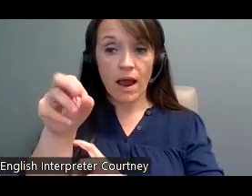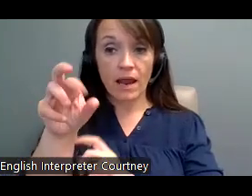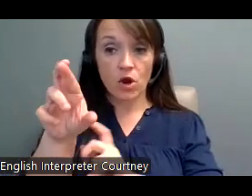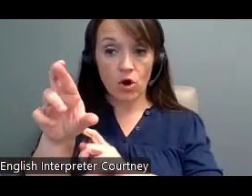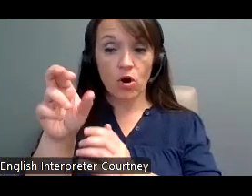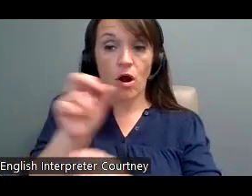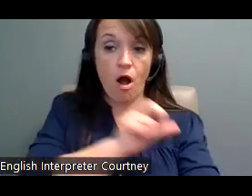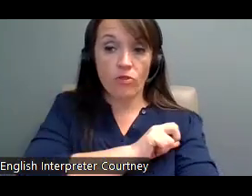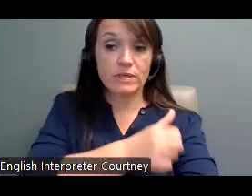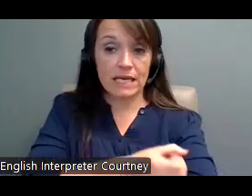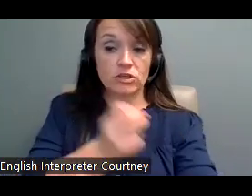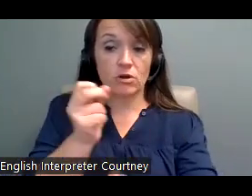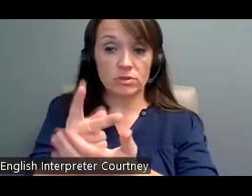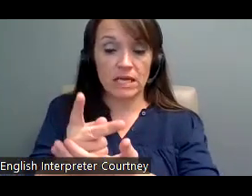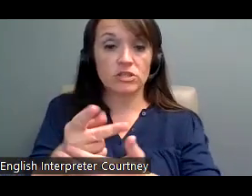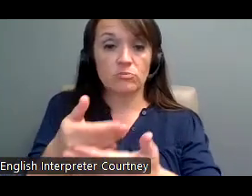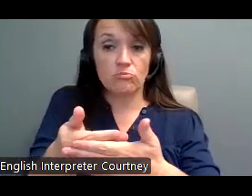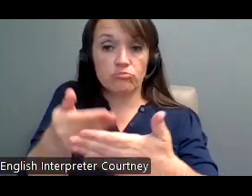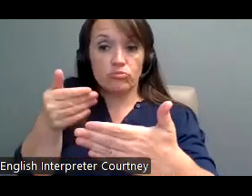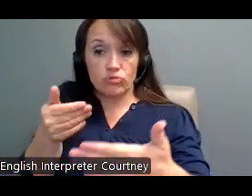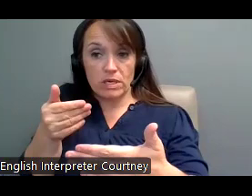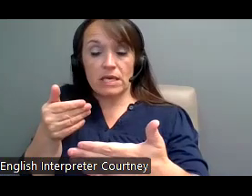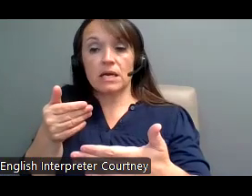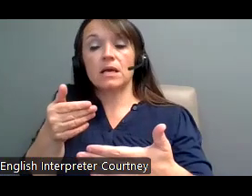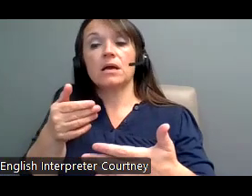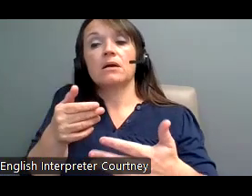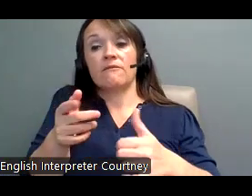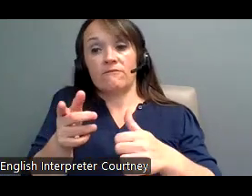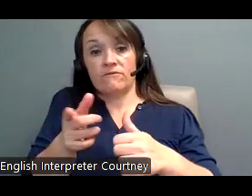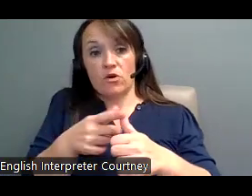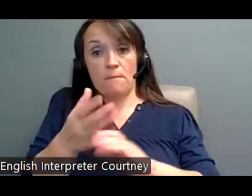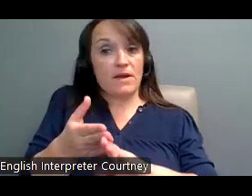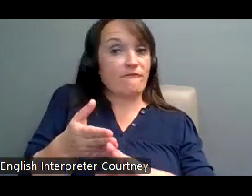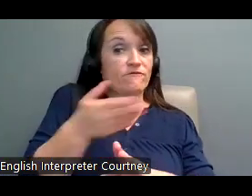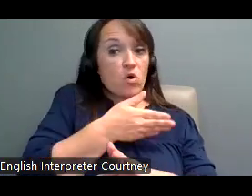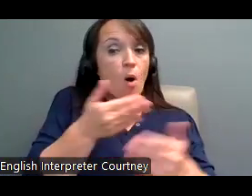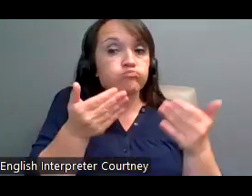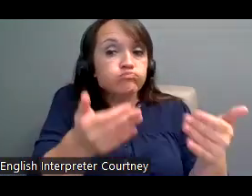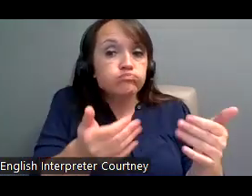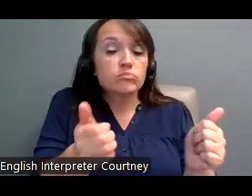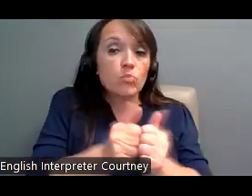and apply to the Medicaid agency first for particular service or piece of equipment and